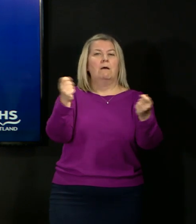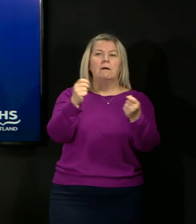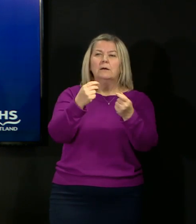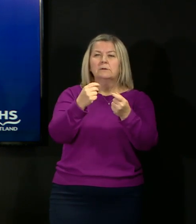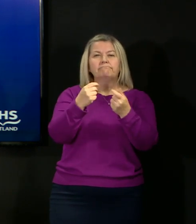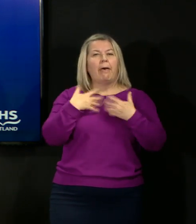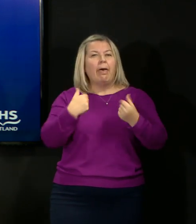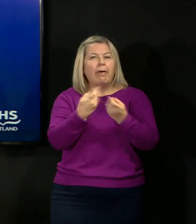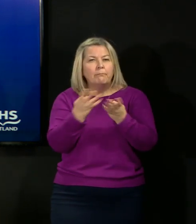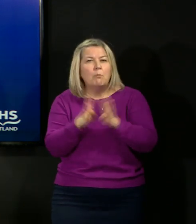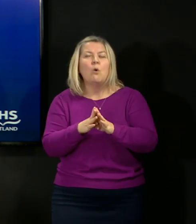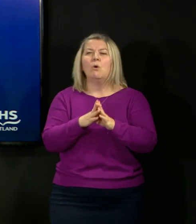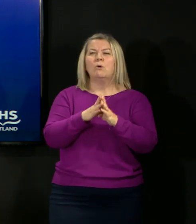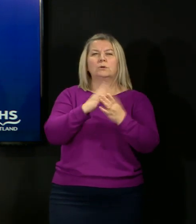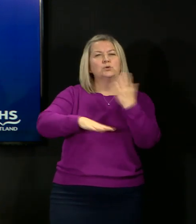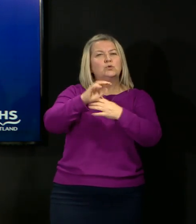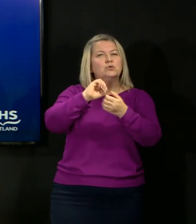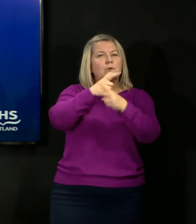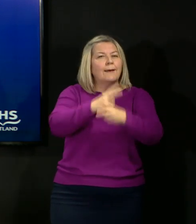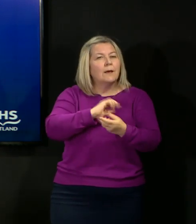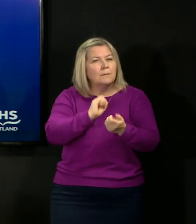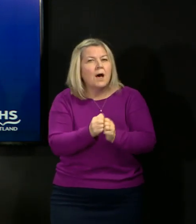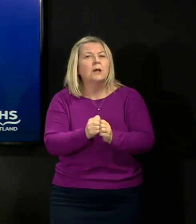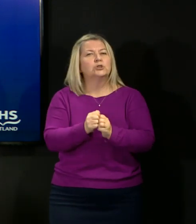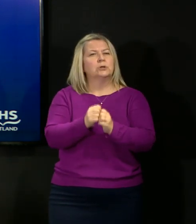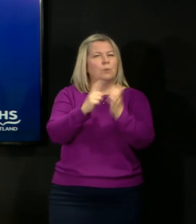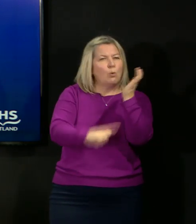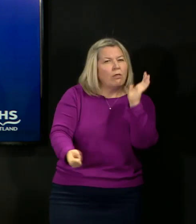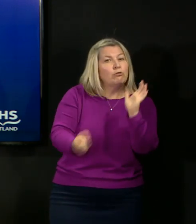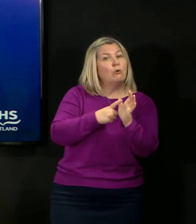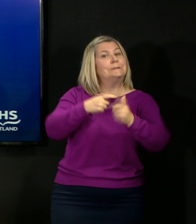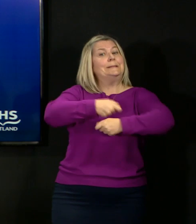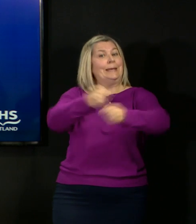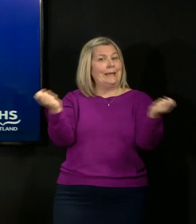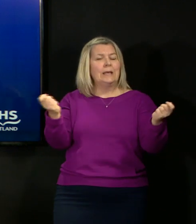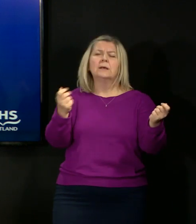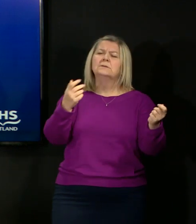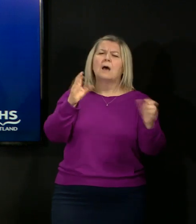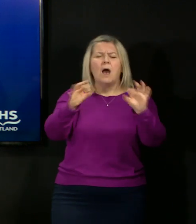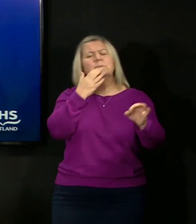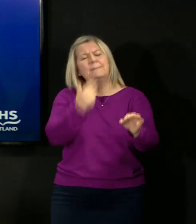social care partnerships asking them to take steps to improve mental health